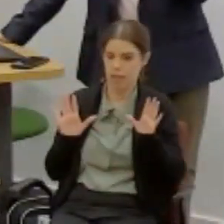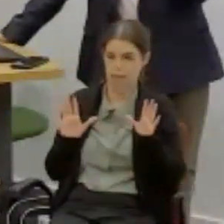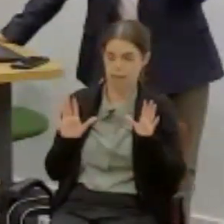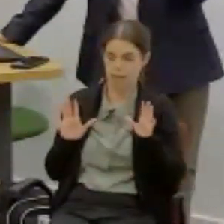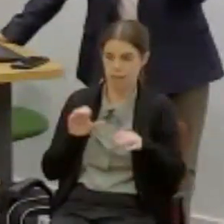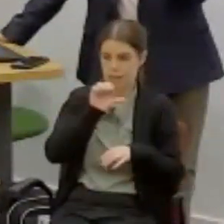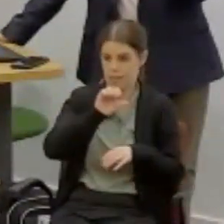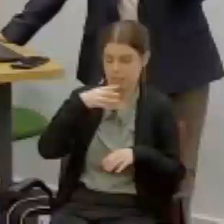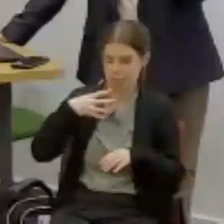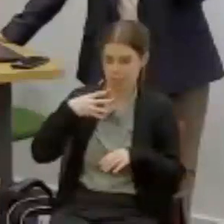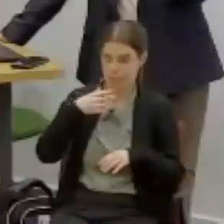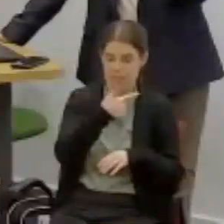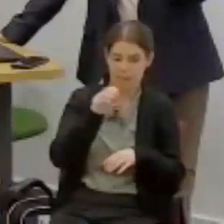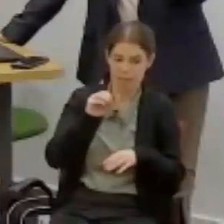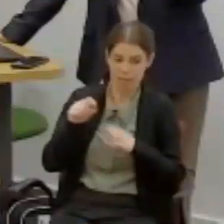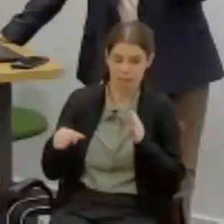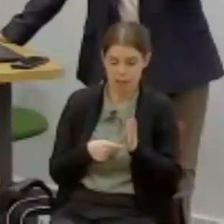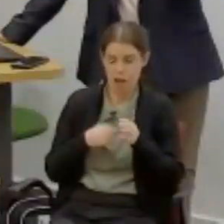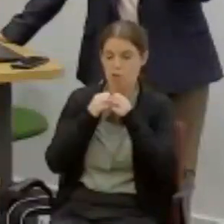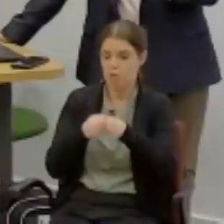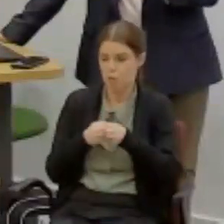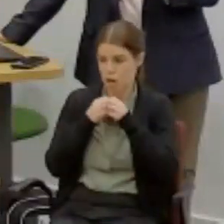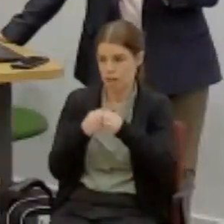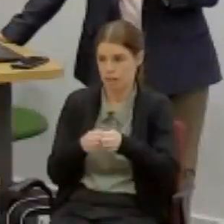69, 70,000 practices to be able to hit it once.